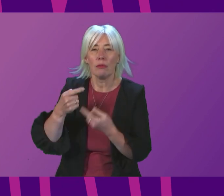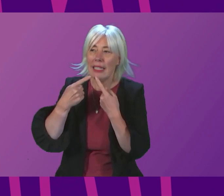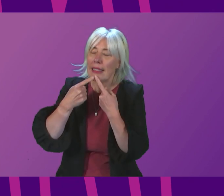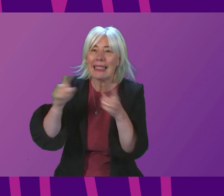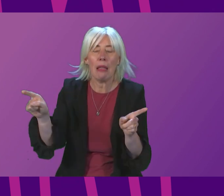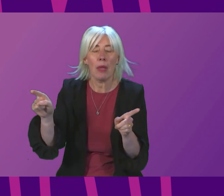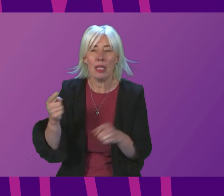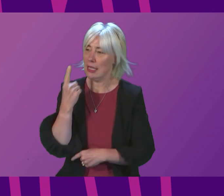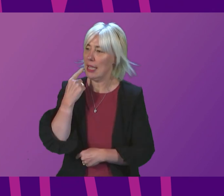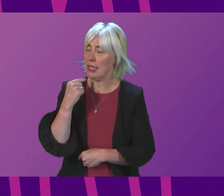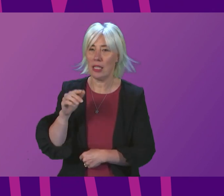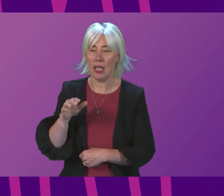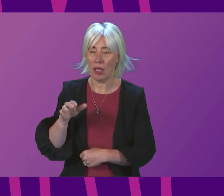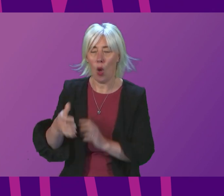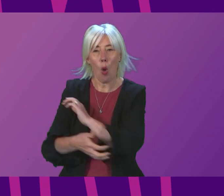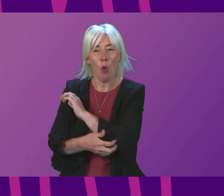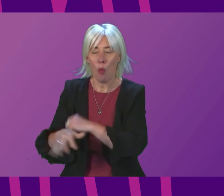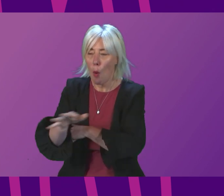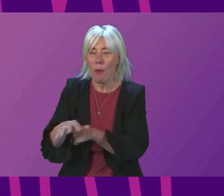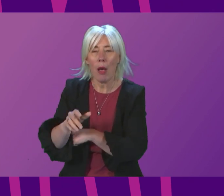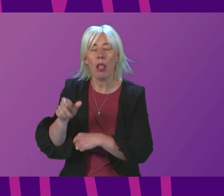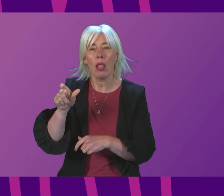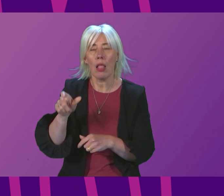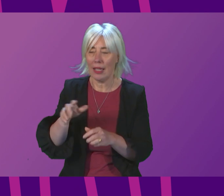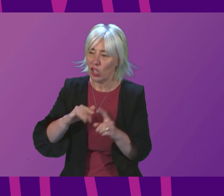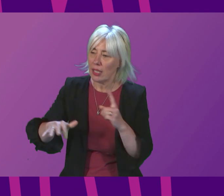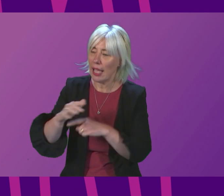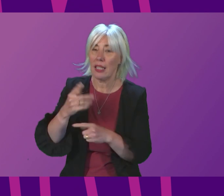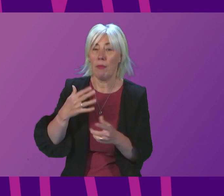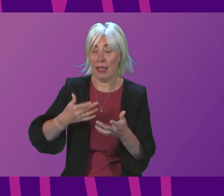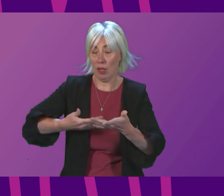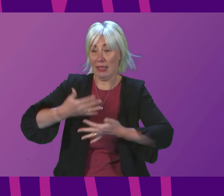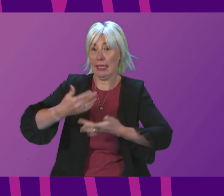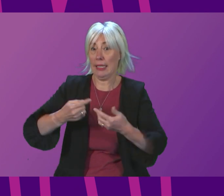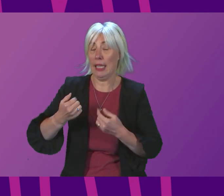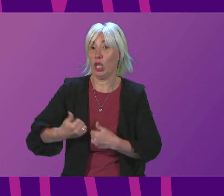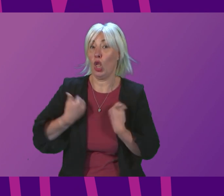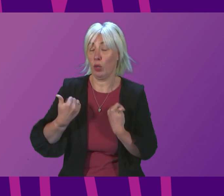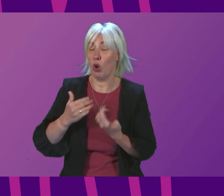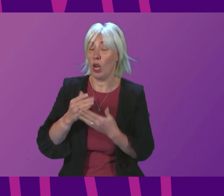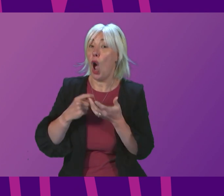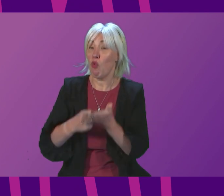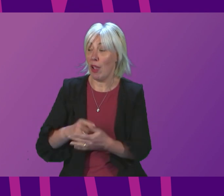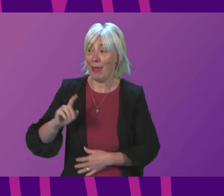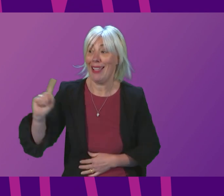This morning, the Joseph Rowntree Foundation published analysis that I recommend every member of the Parliament look at carefully.